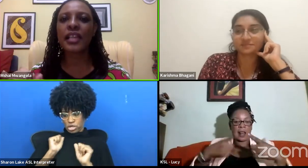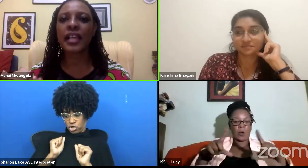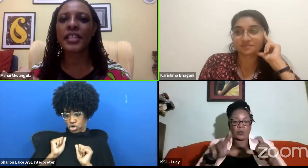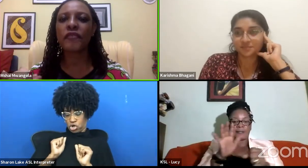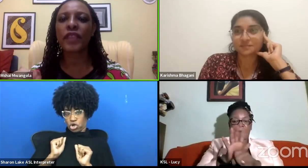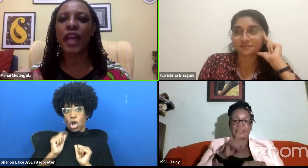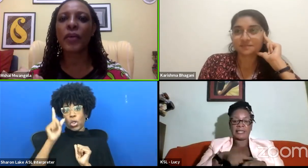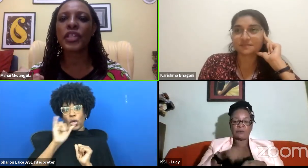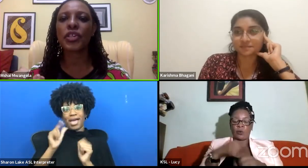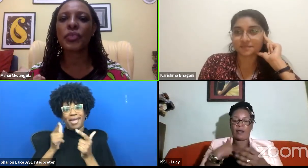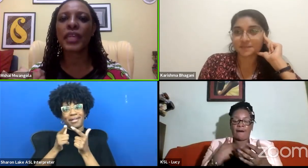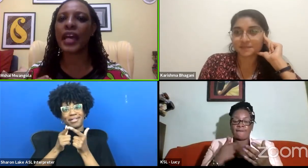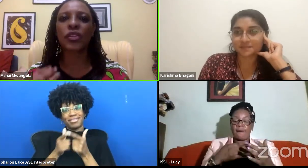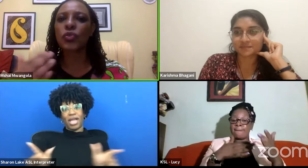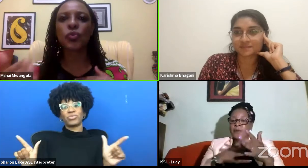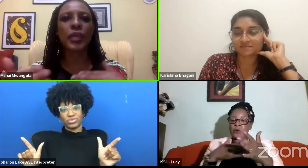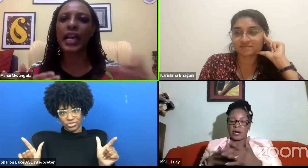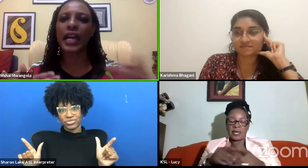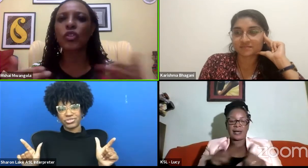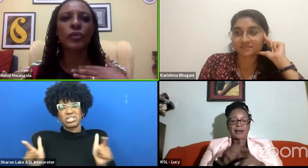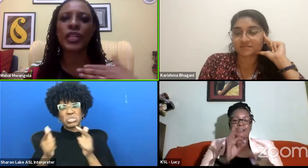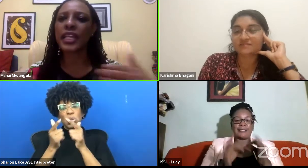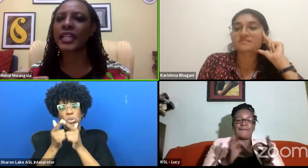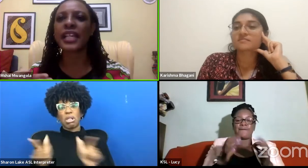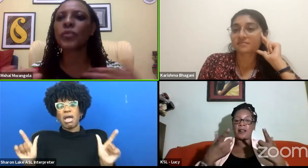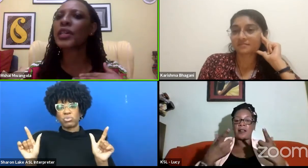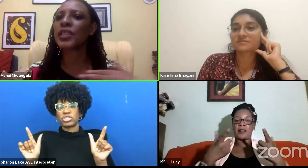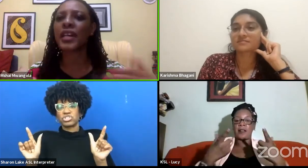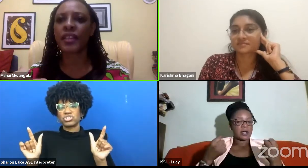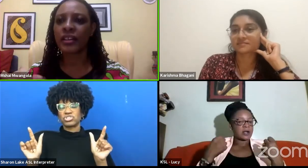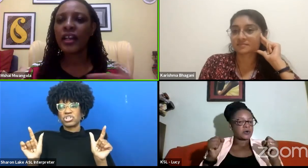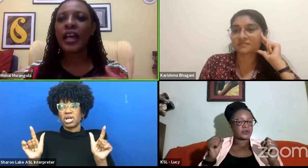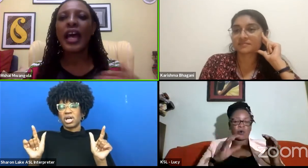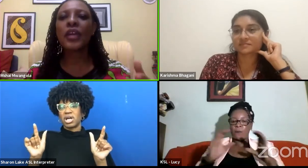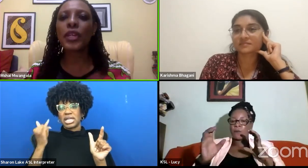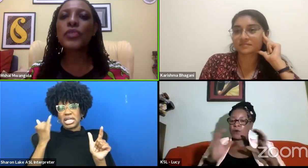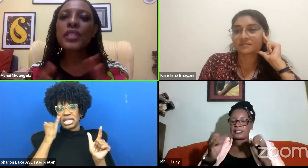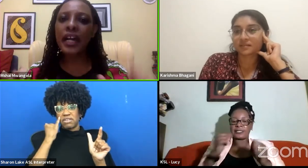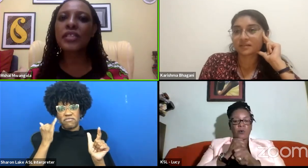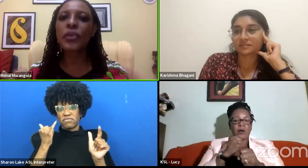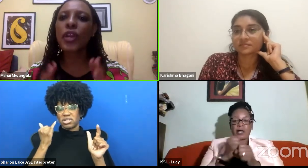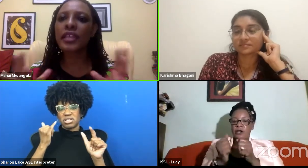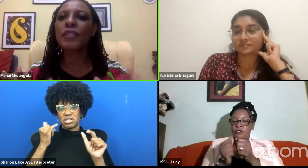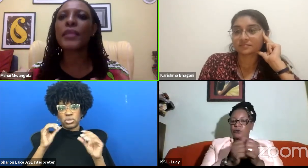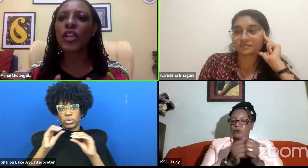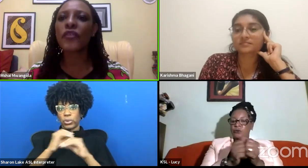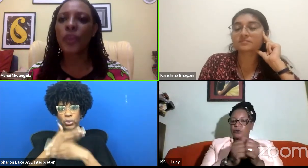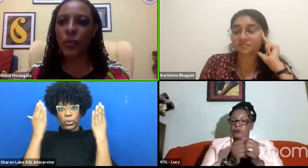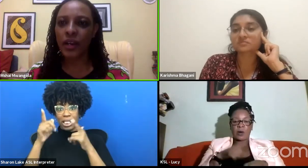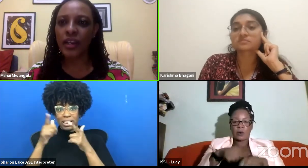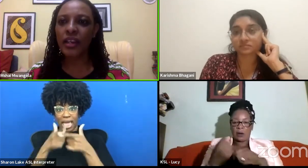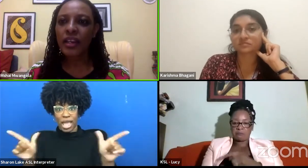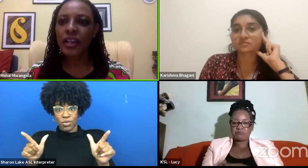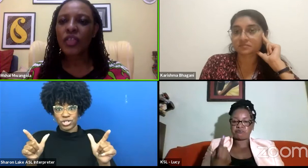that as if language, we cannot communicate and work together. And when you start, when you're in the middle of the work